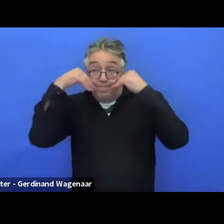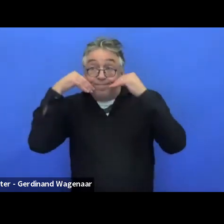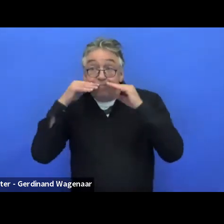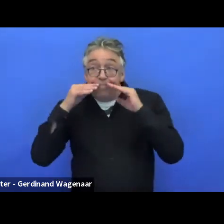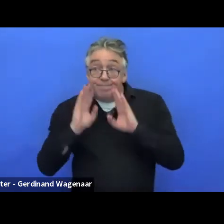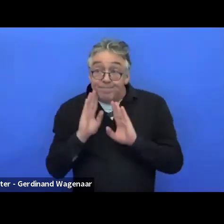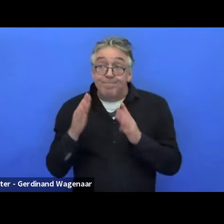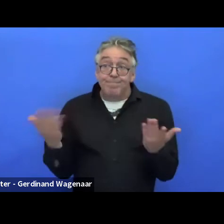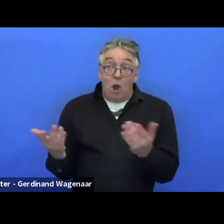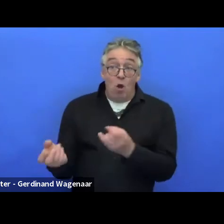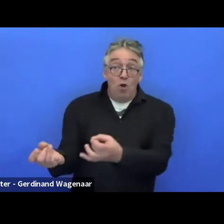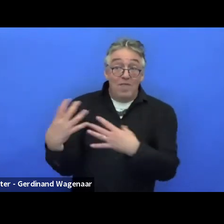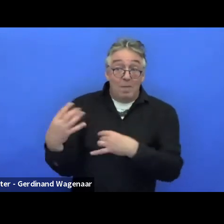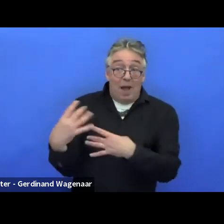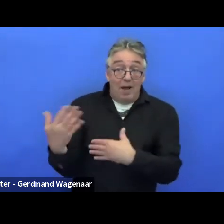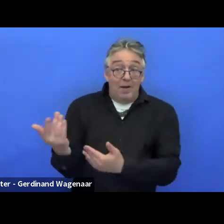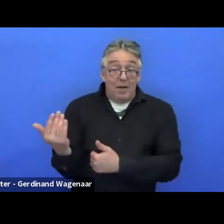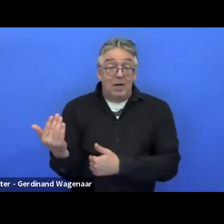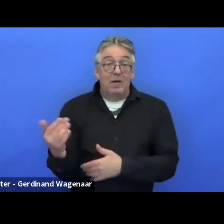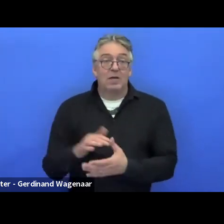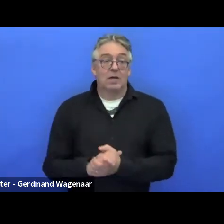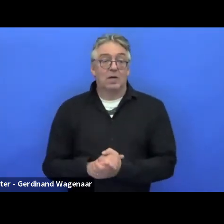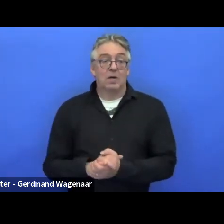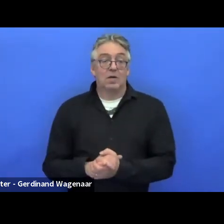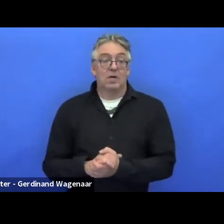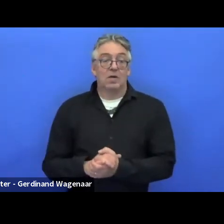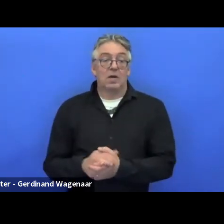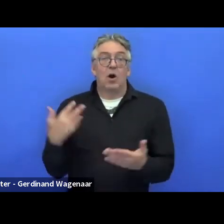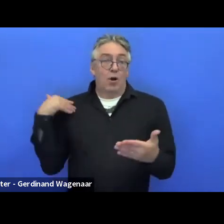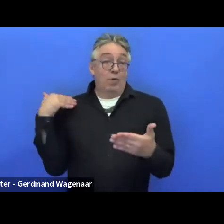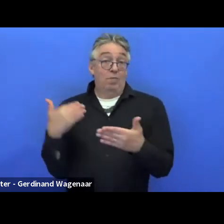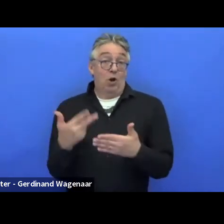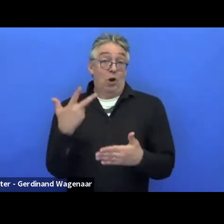that in recent years has been at the heart of what our office does